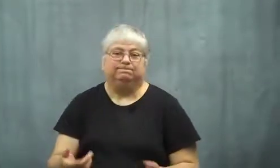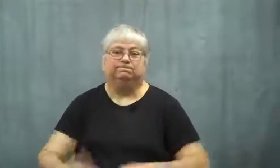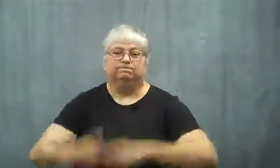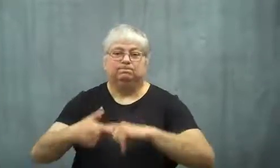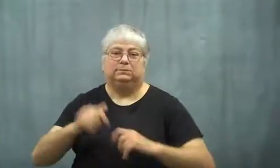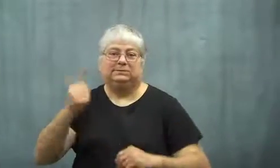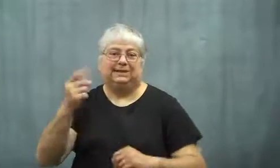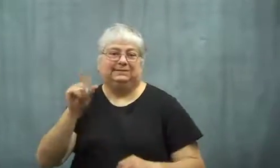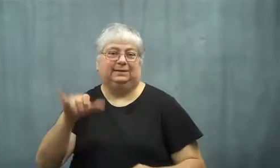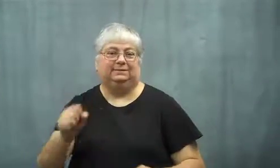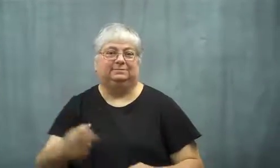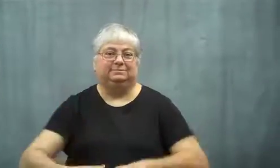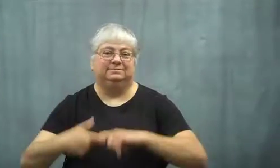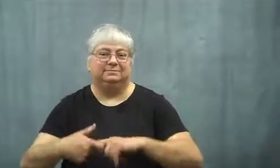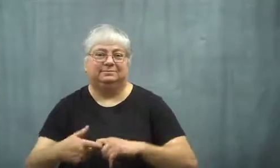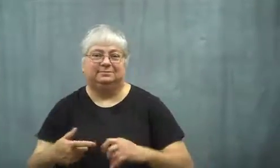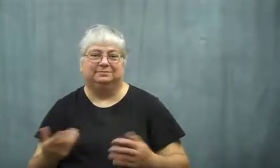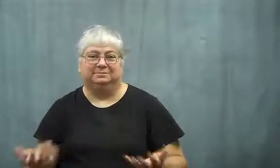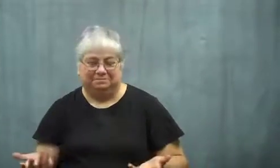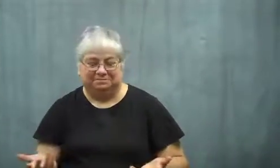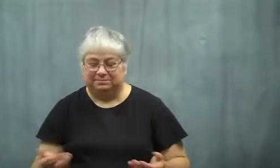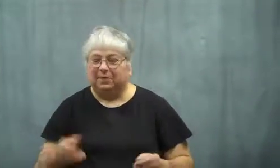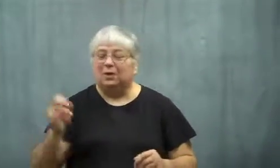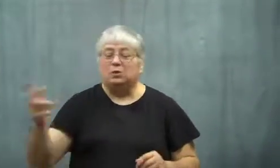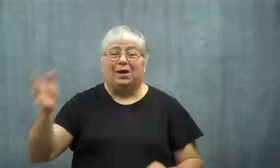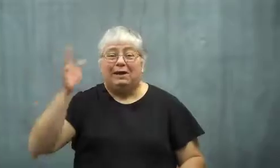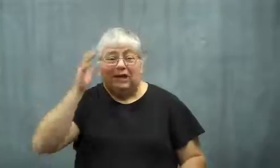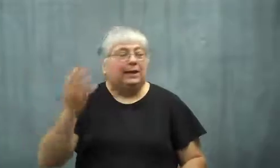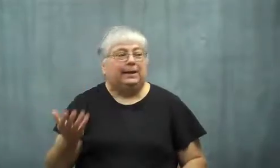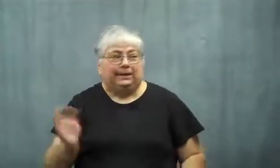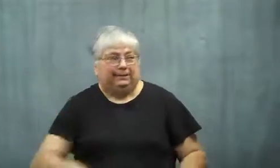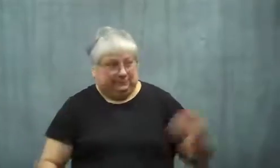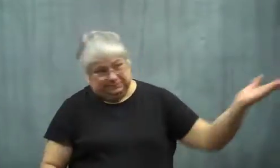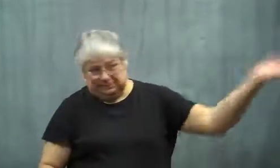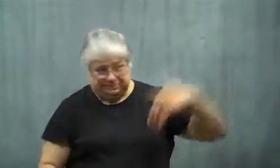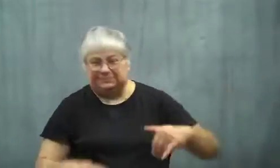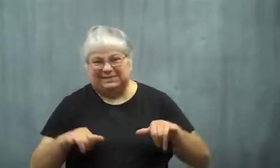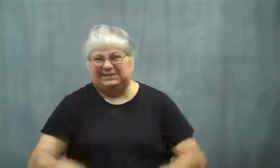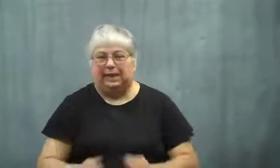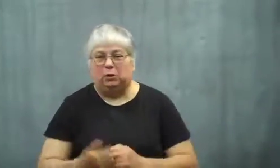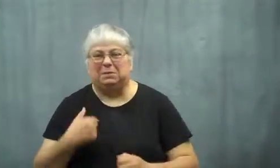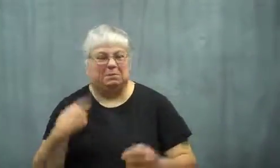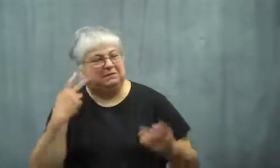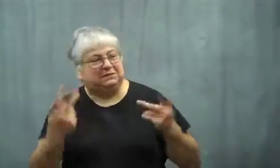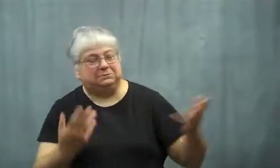He was suspended for 10 days.